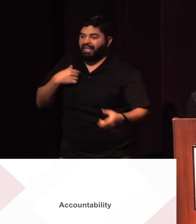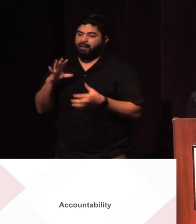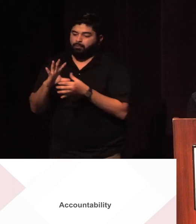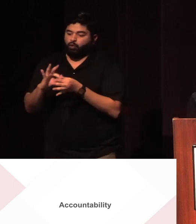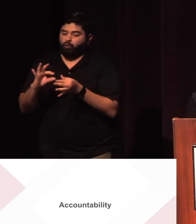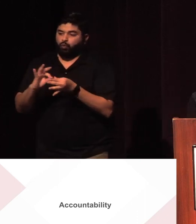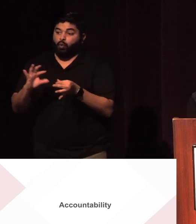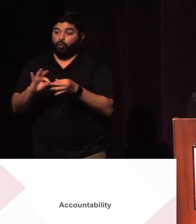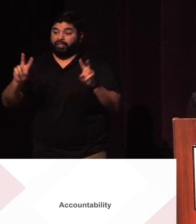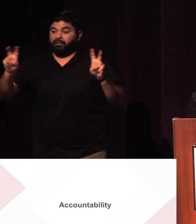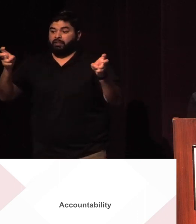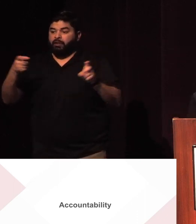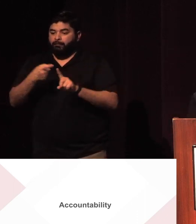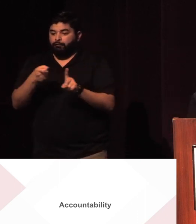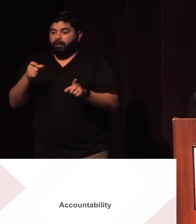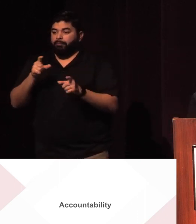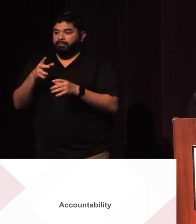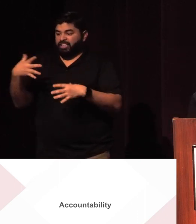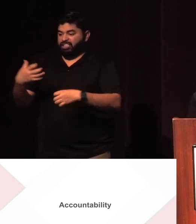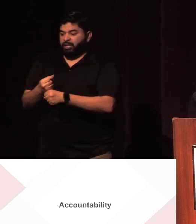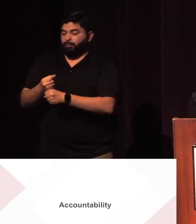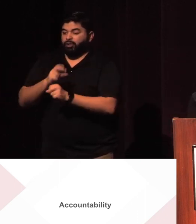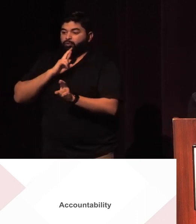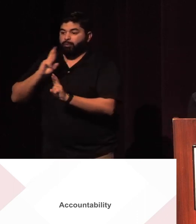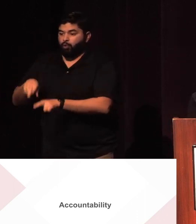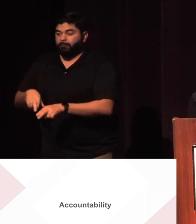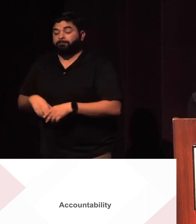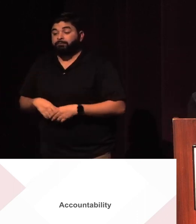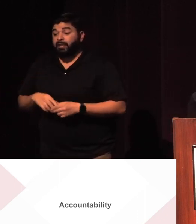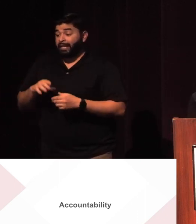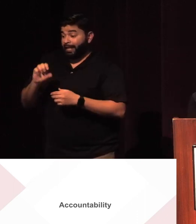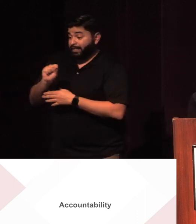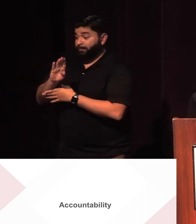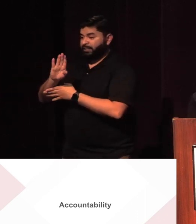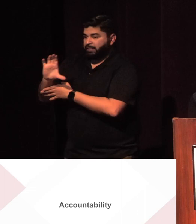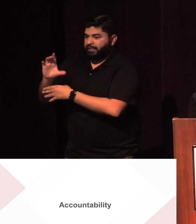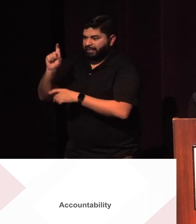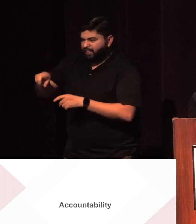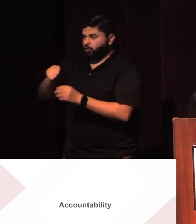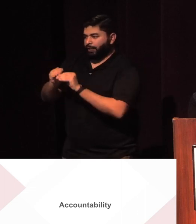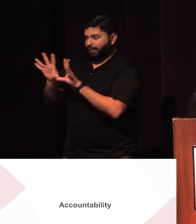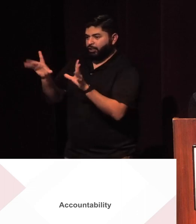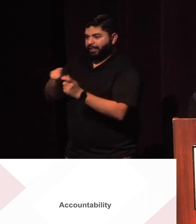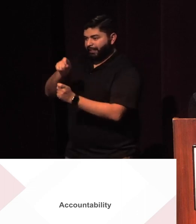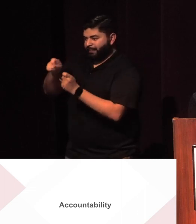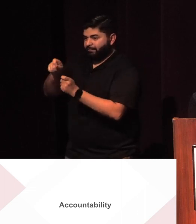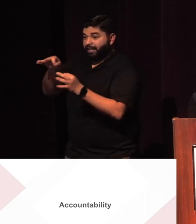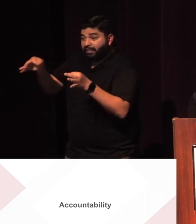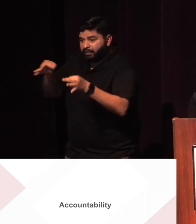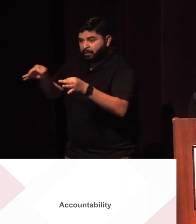what we do and what are our respective areas of responsibility and I am quoting from the summary report now."